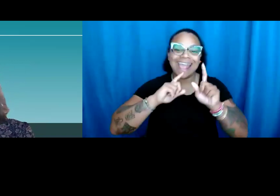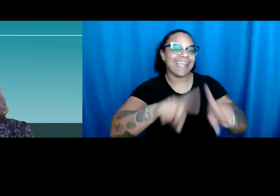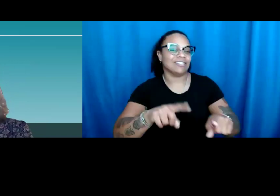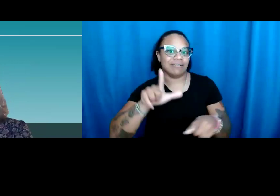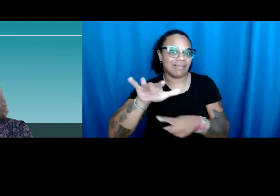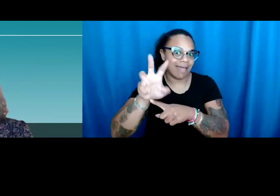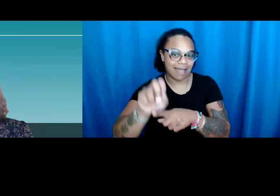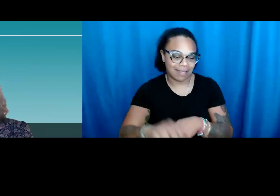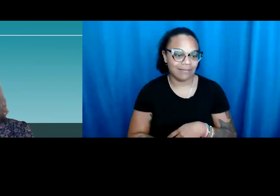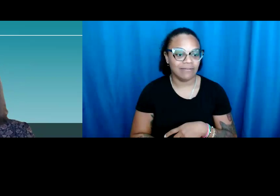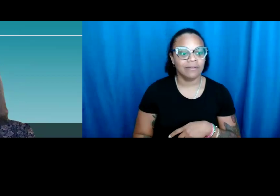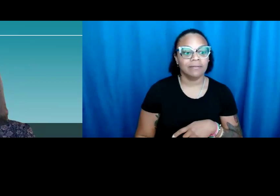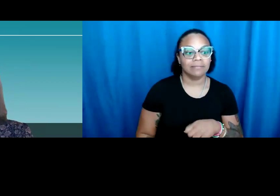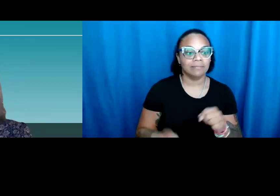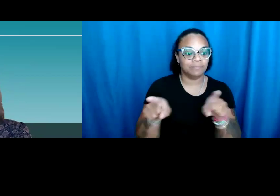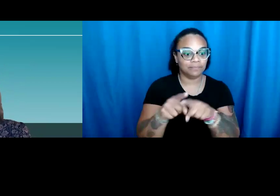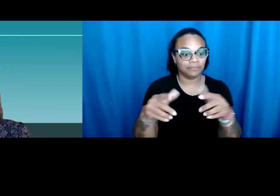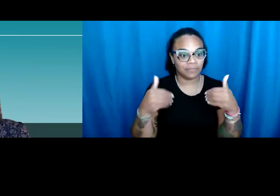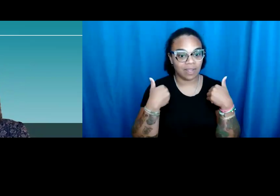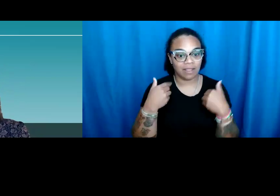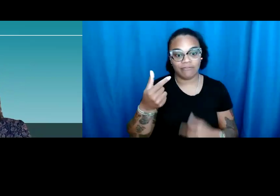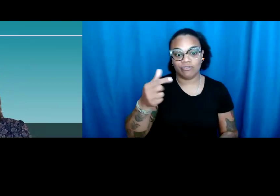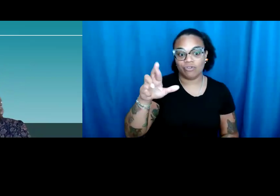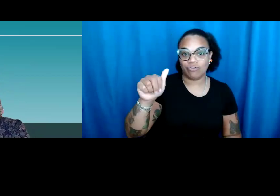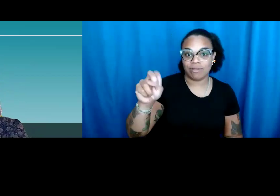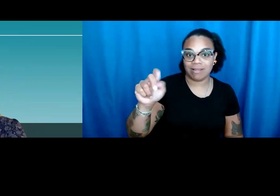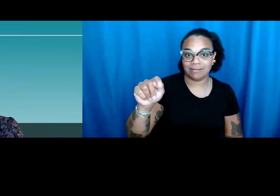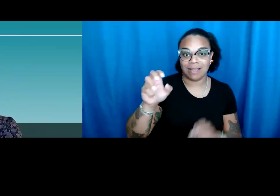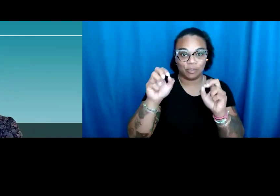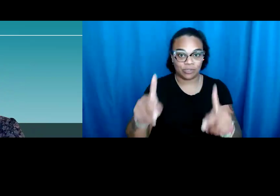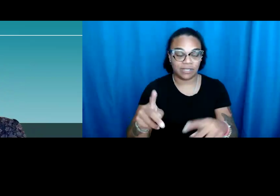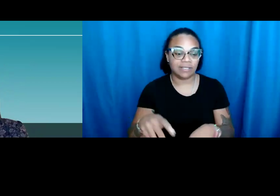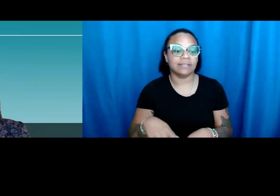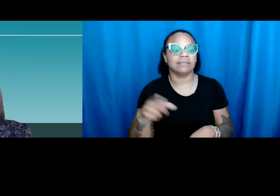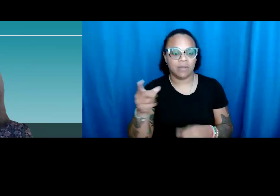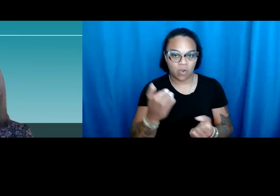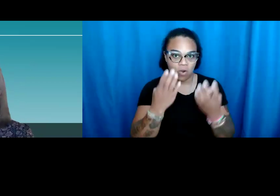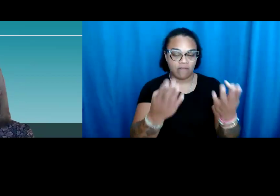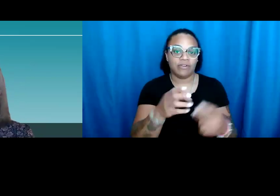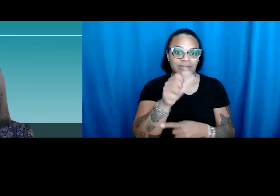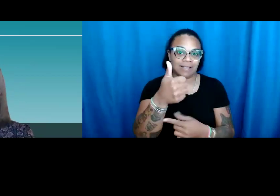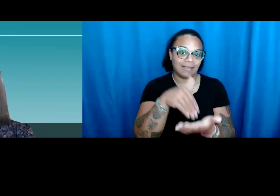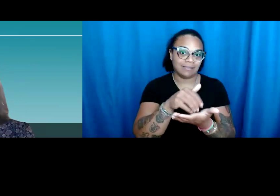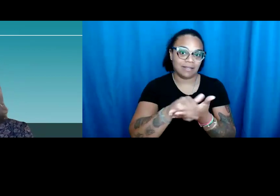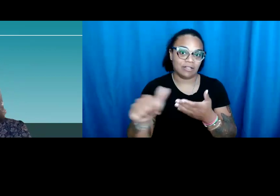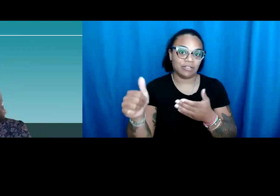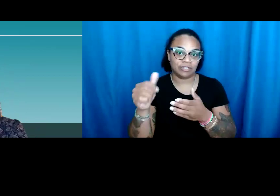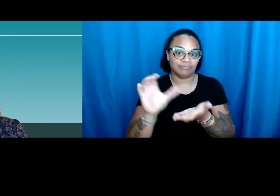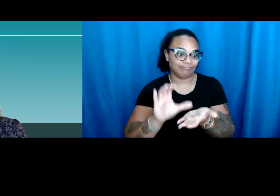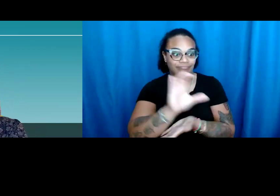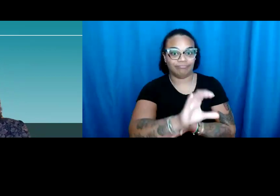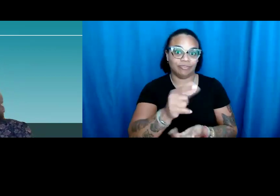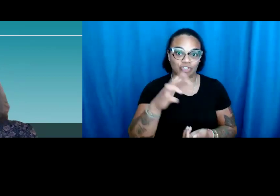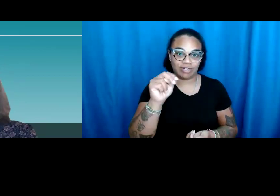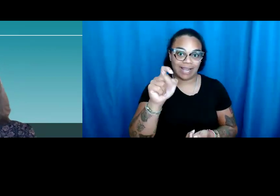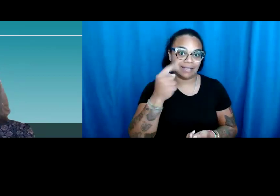And they also have grant opportunities where they offer a $10,000 grant for those individuals